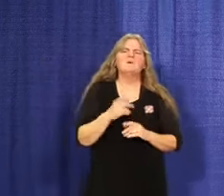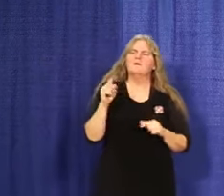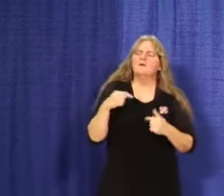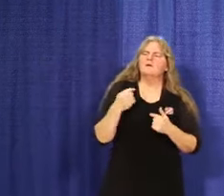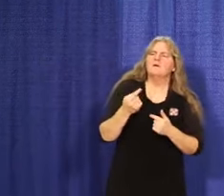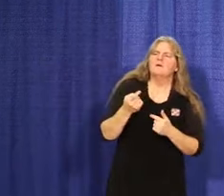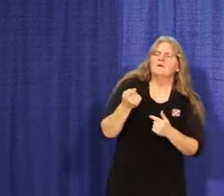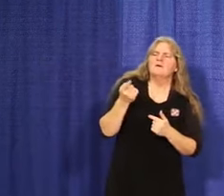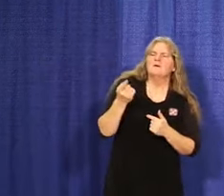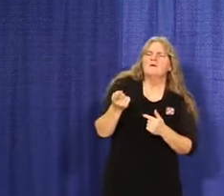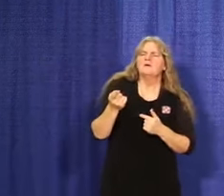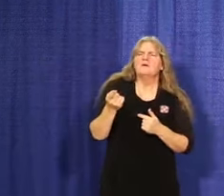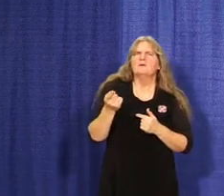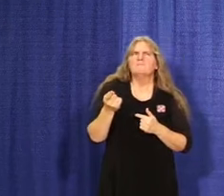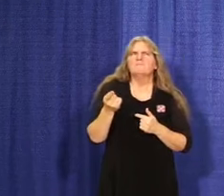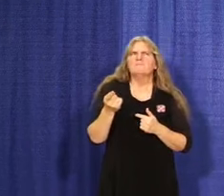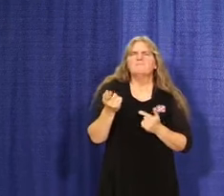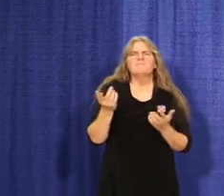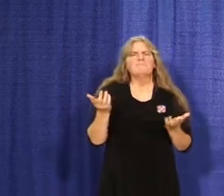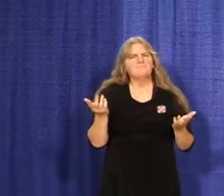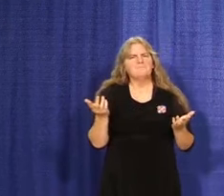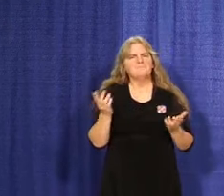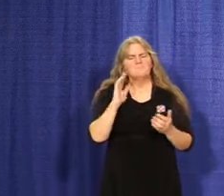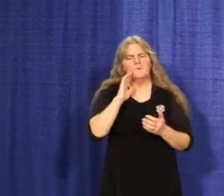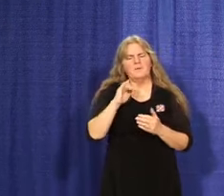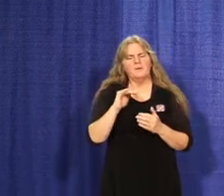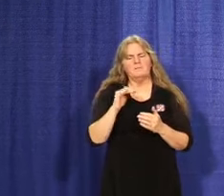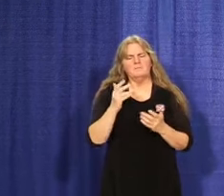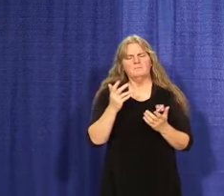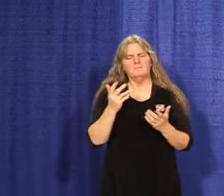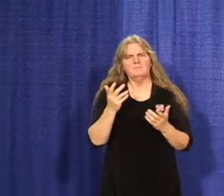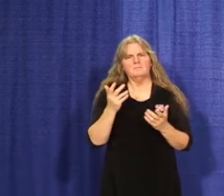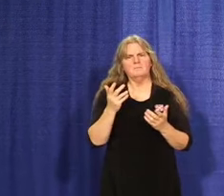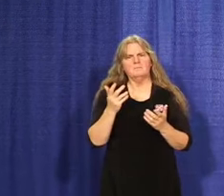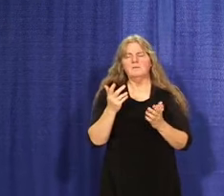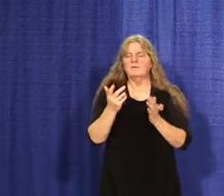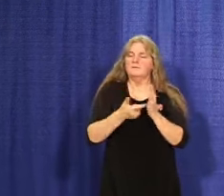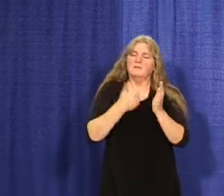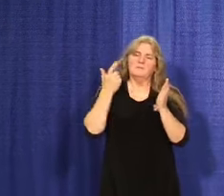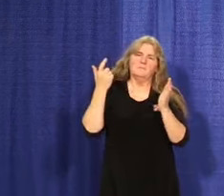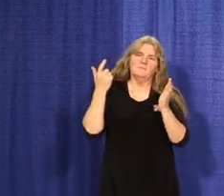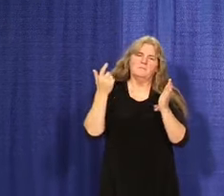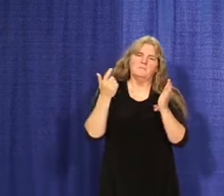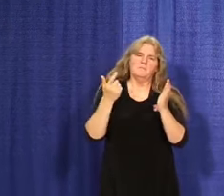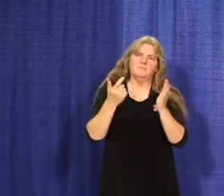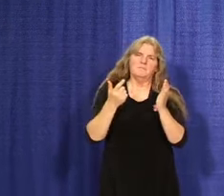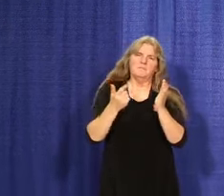Keeping in mind though that there are a vocational, and we read about it in the news,